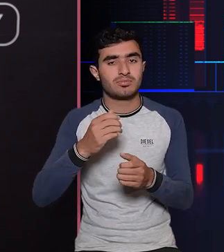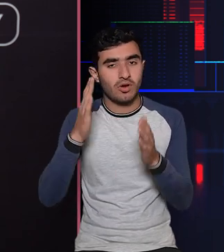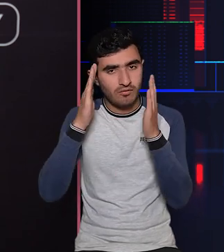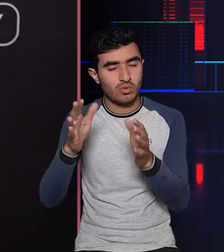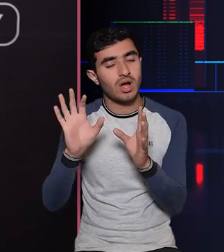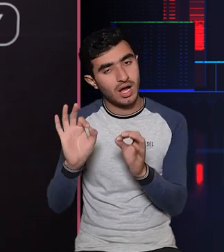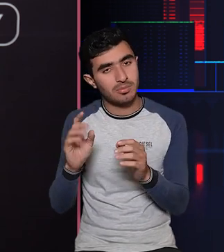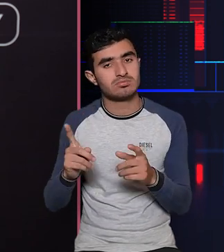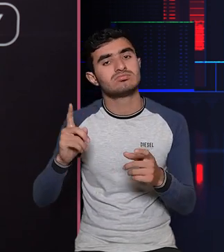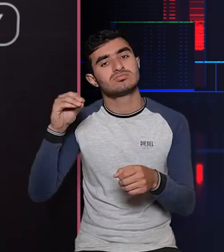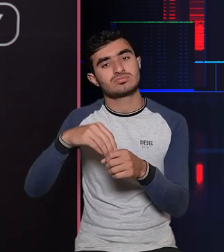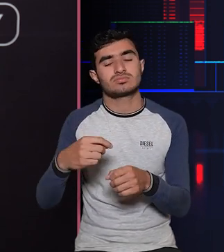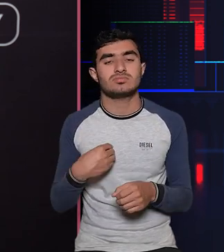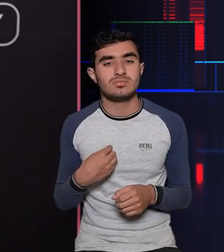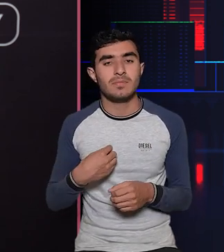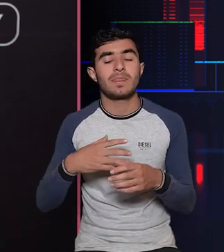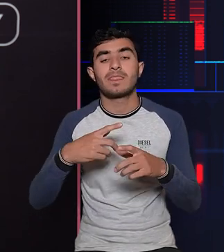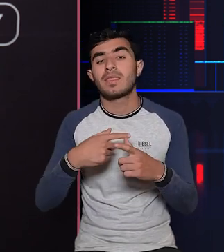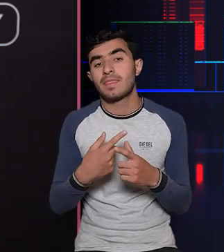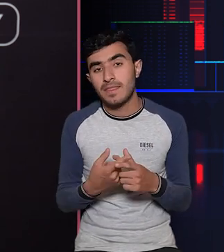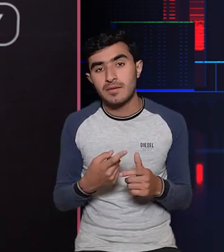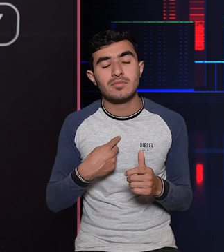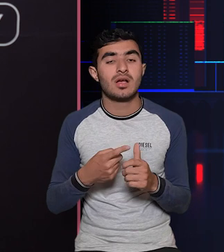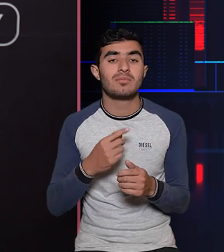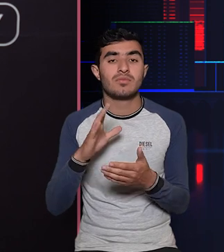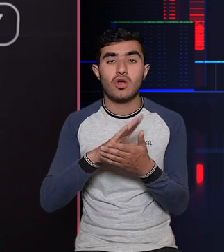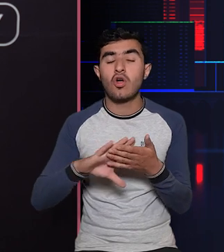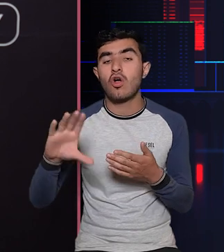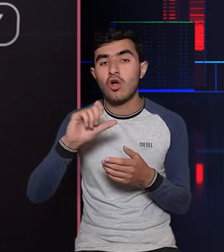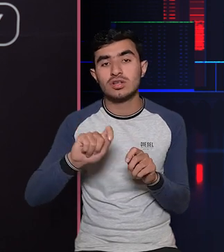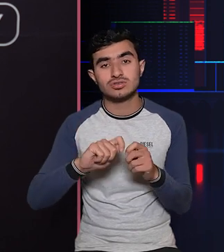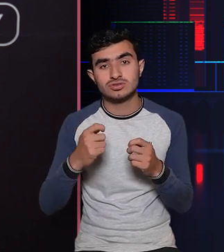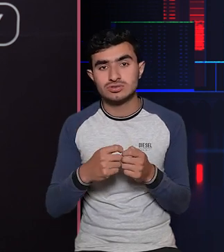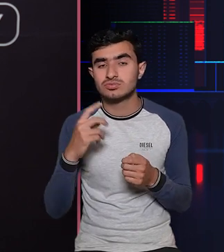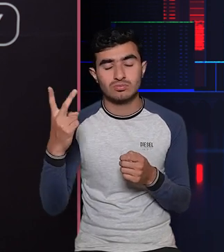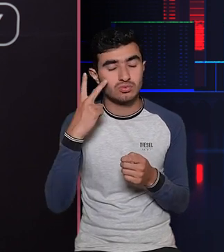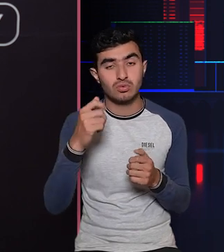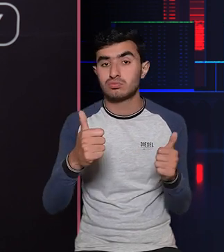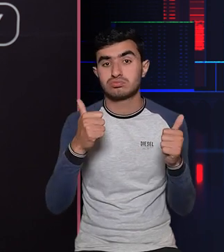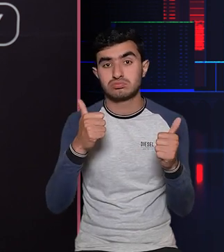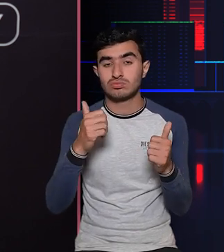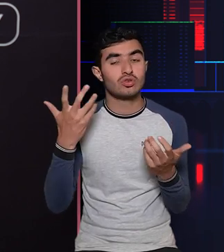on track and field and athletics, I used to do the training there of that and also of cross country.